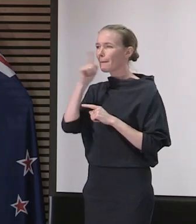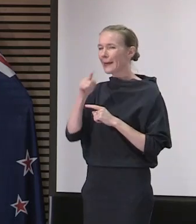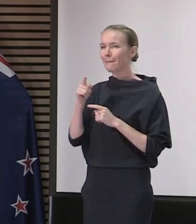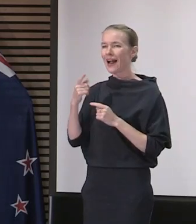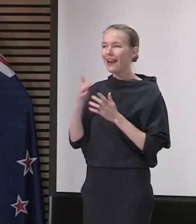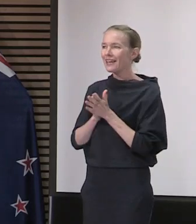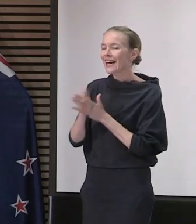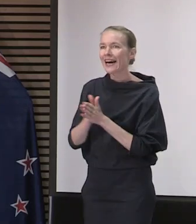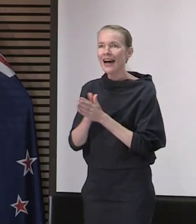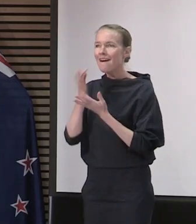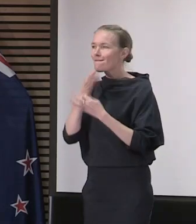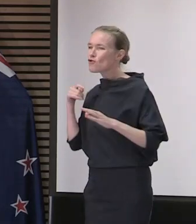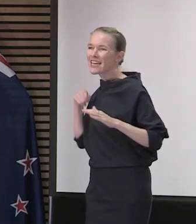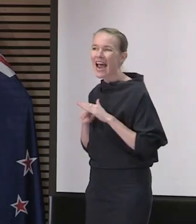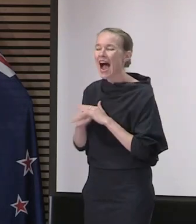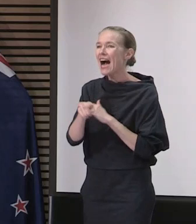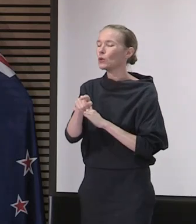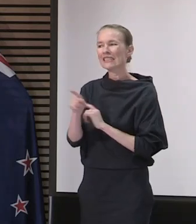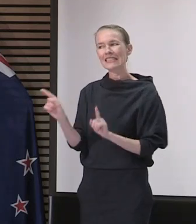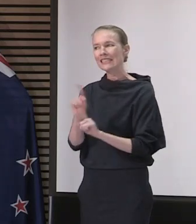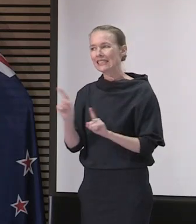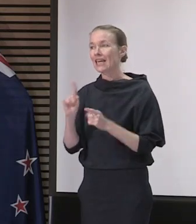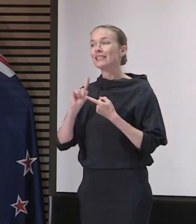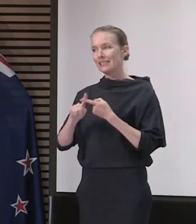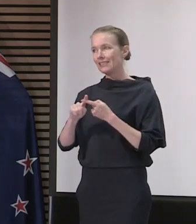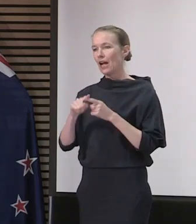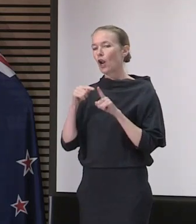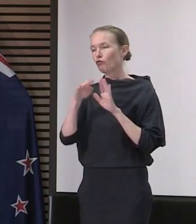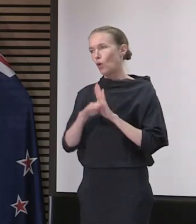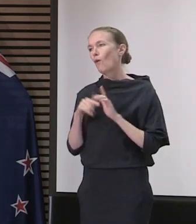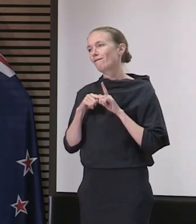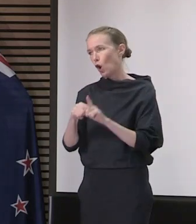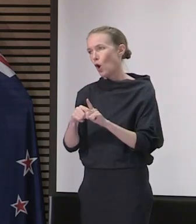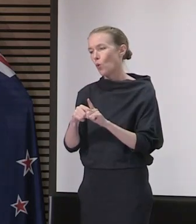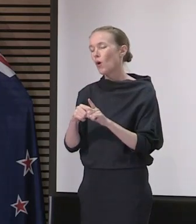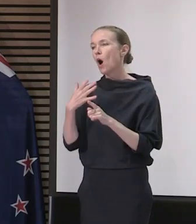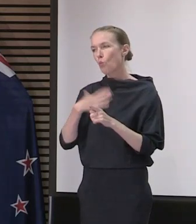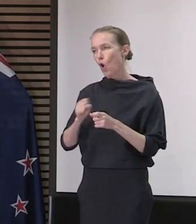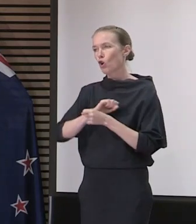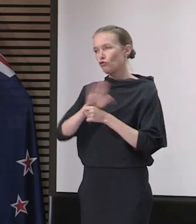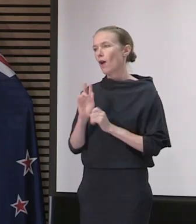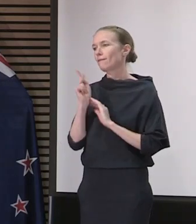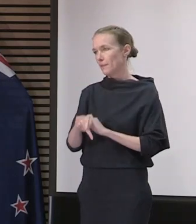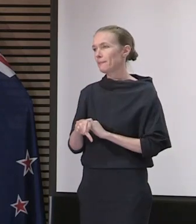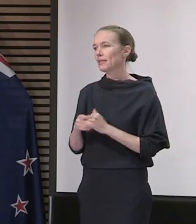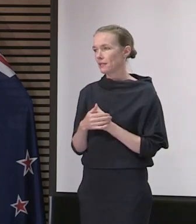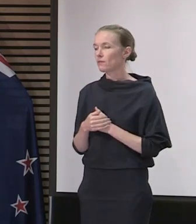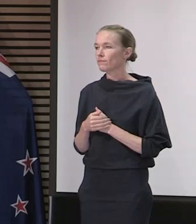start slackening off and we need to maintain discipline and keep pushing on and